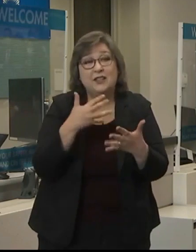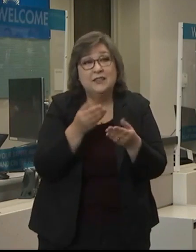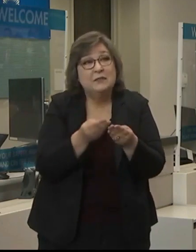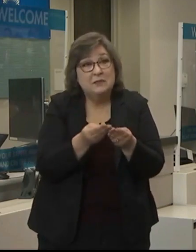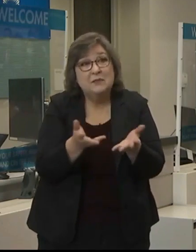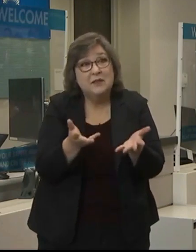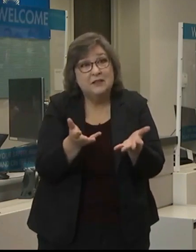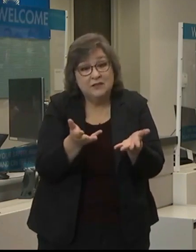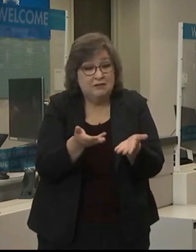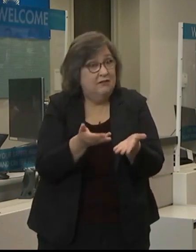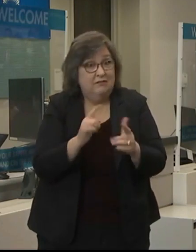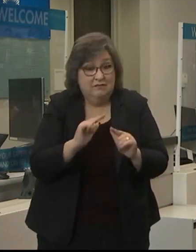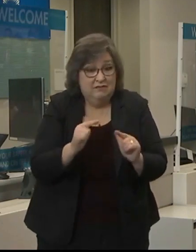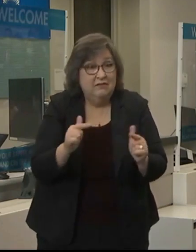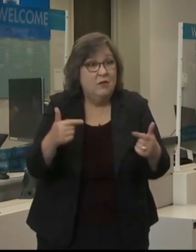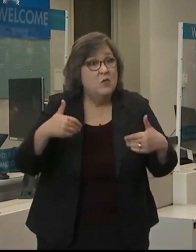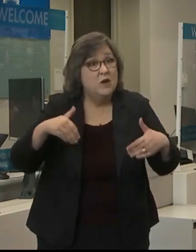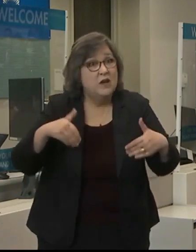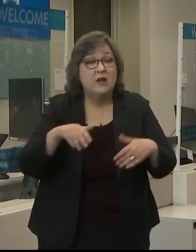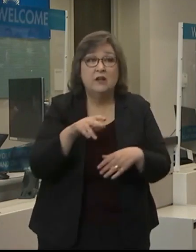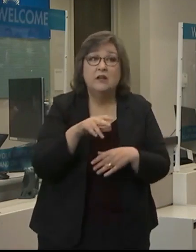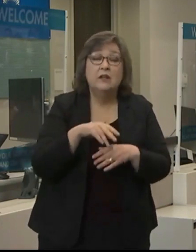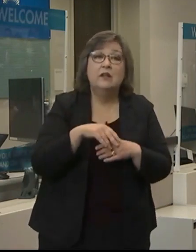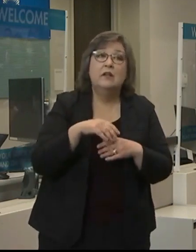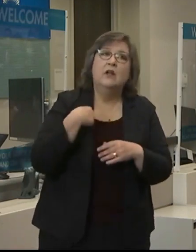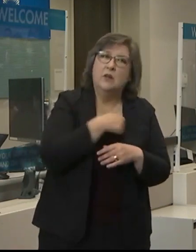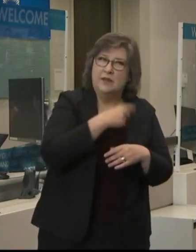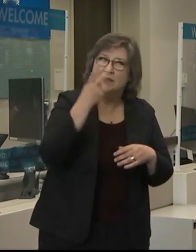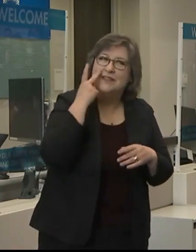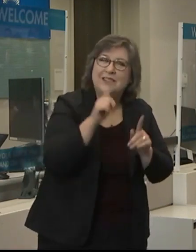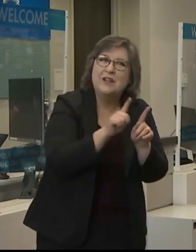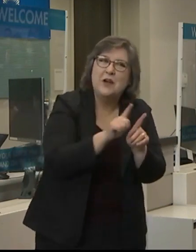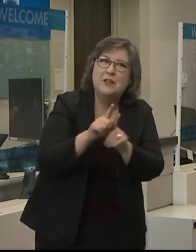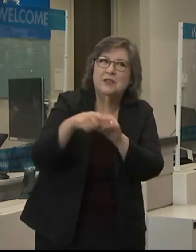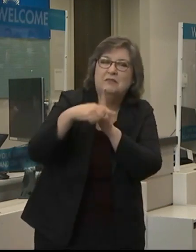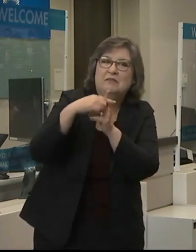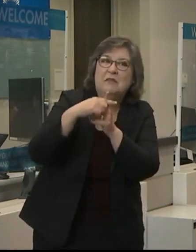well. An increase in people getting vaccinated and what we refer to as a